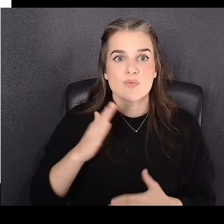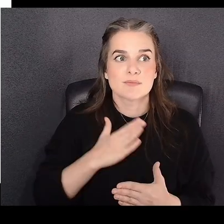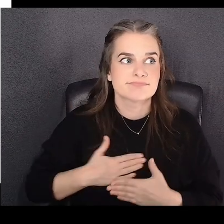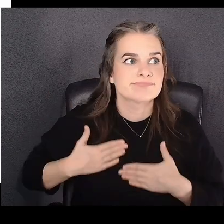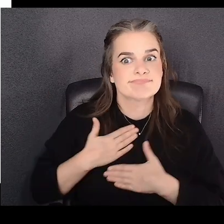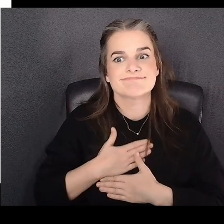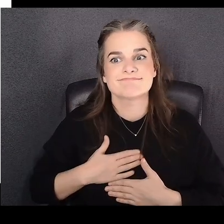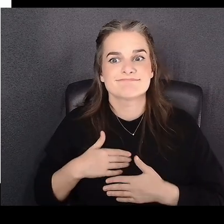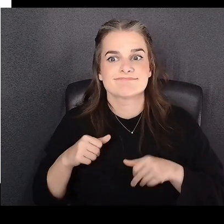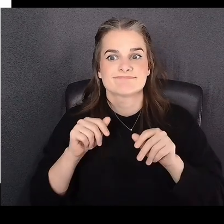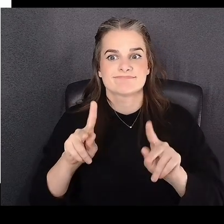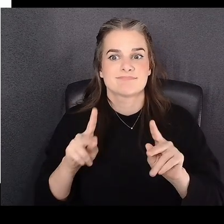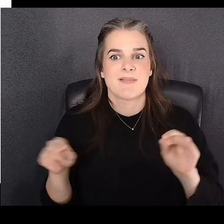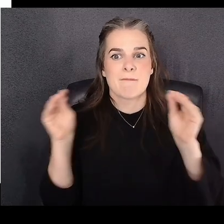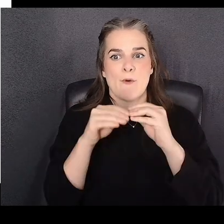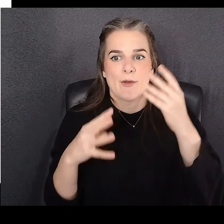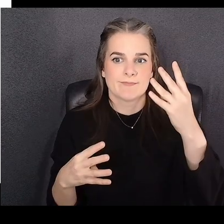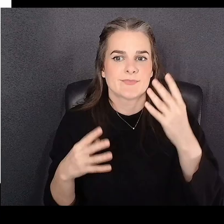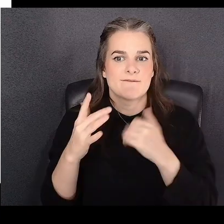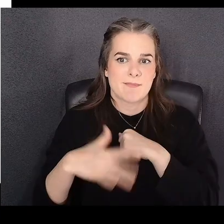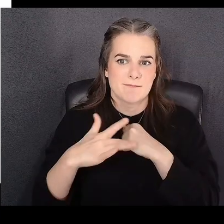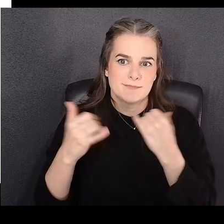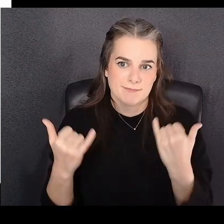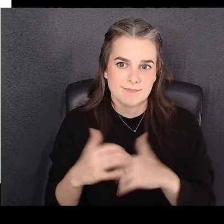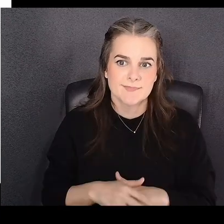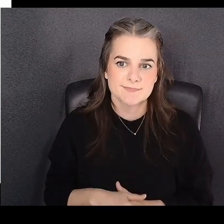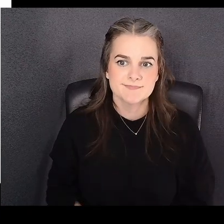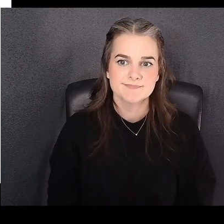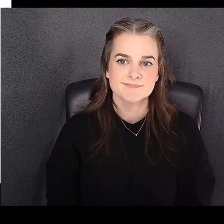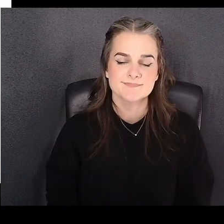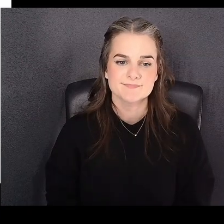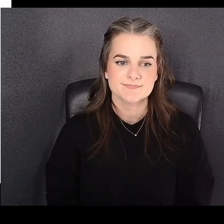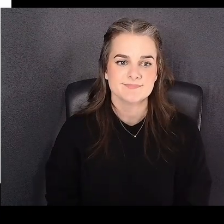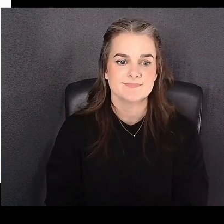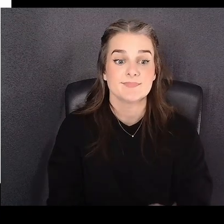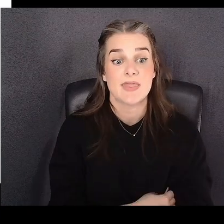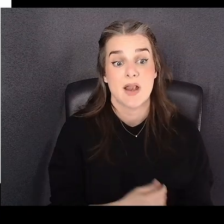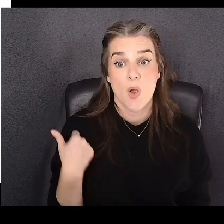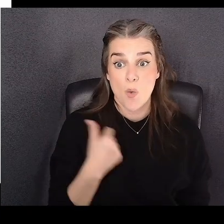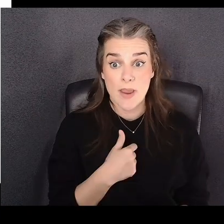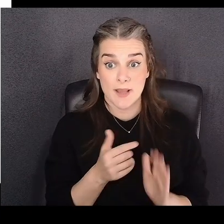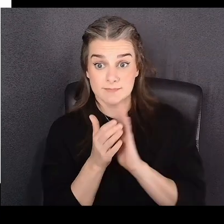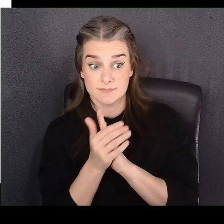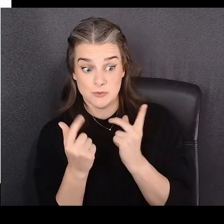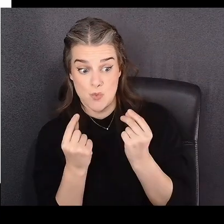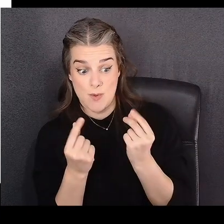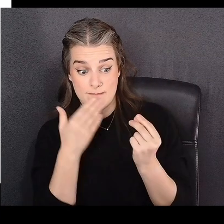And then really doing what we do best is-- all right, you have a desire for access.